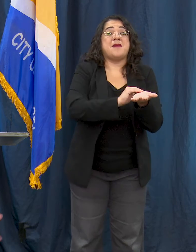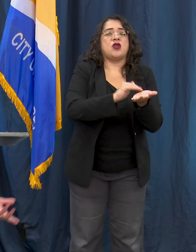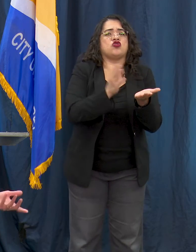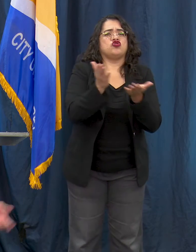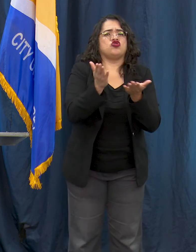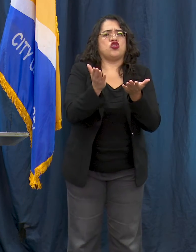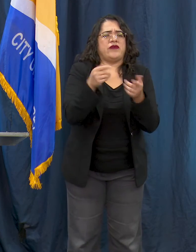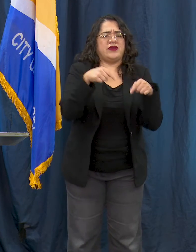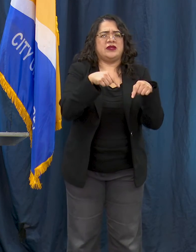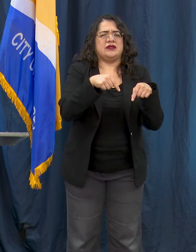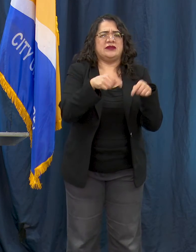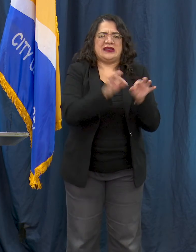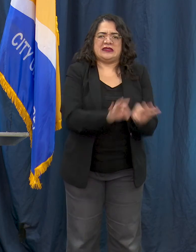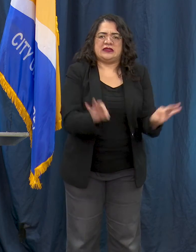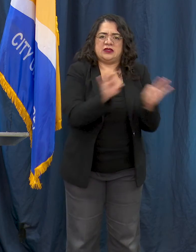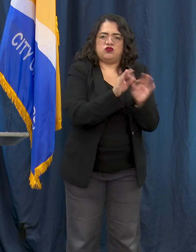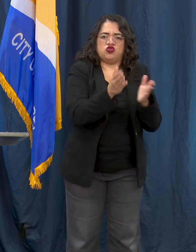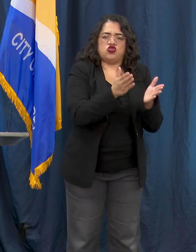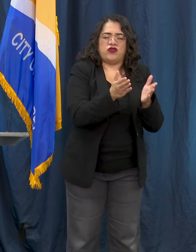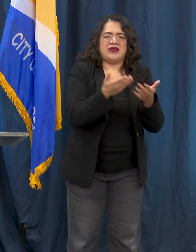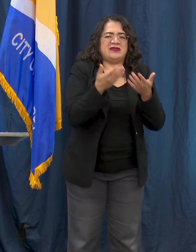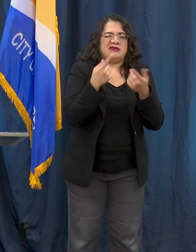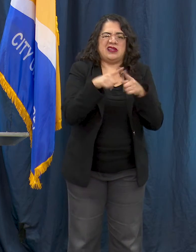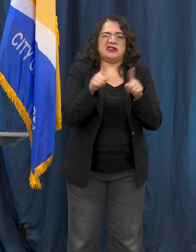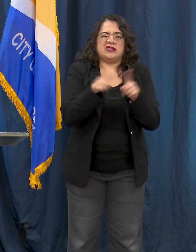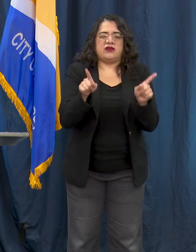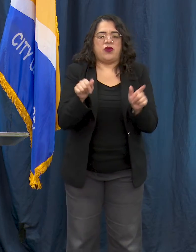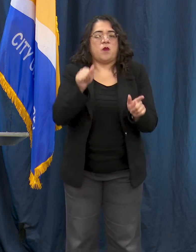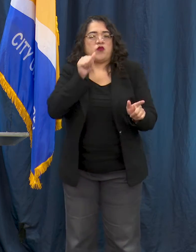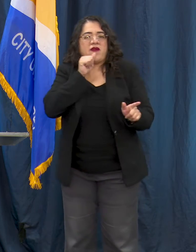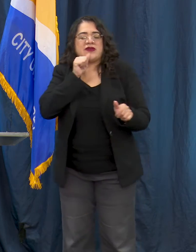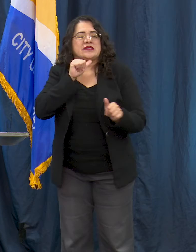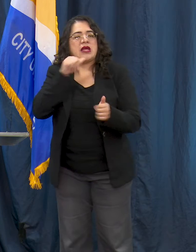service, essentially they're split. I do want to say that swimming pools are